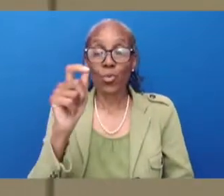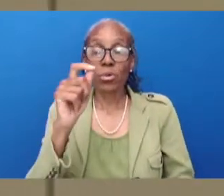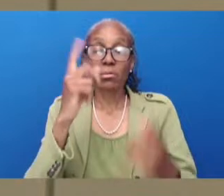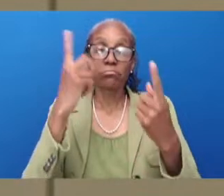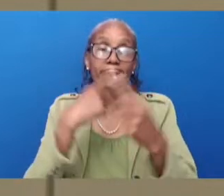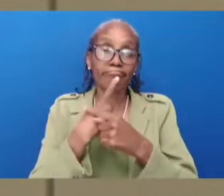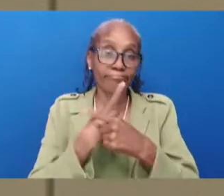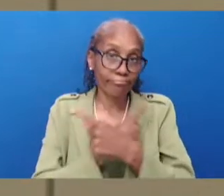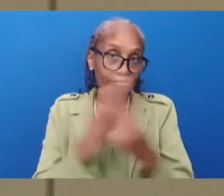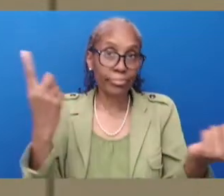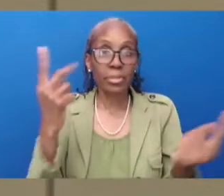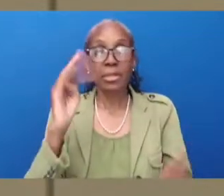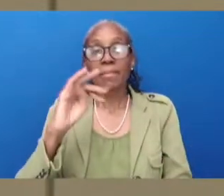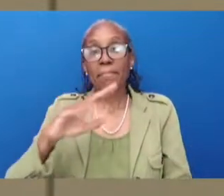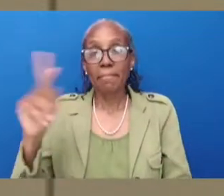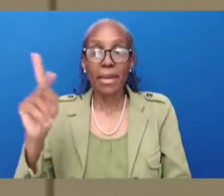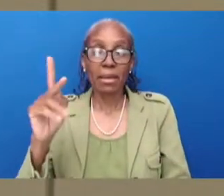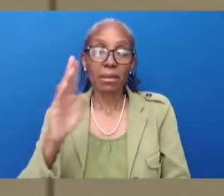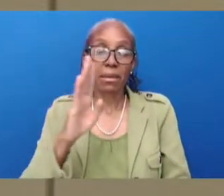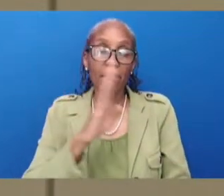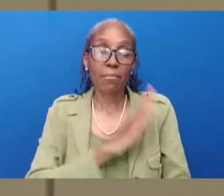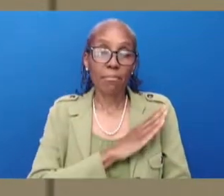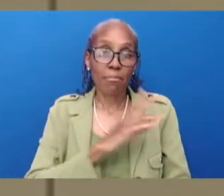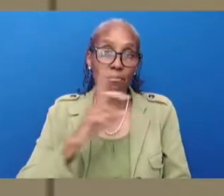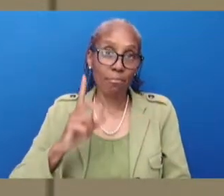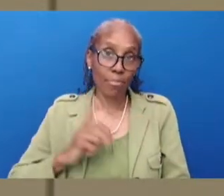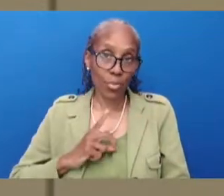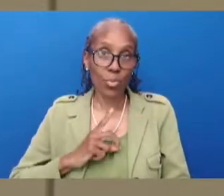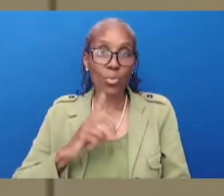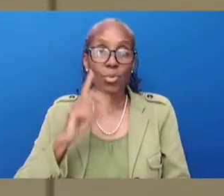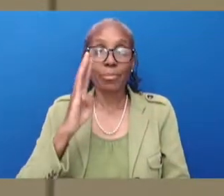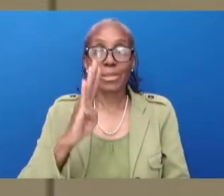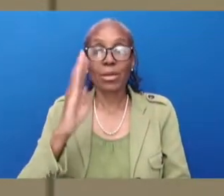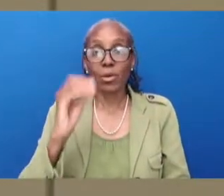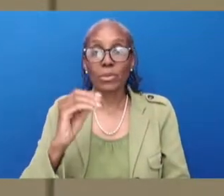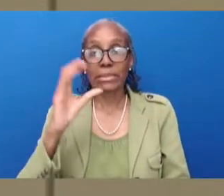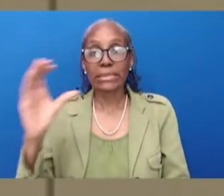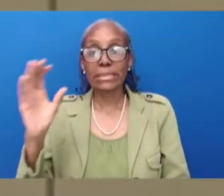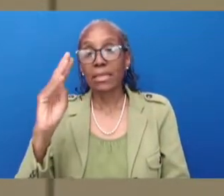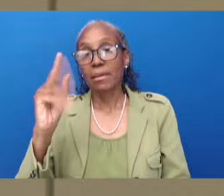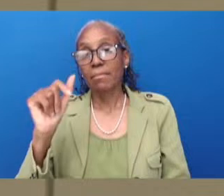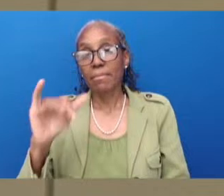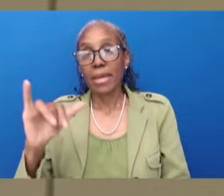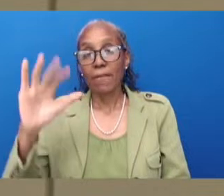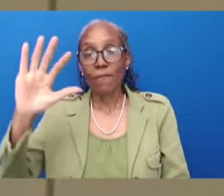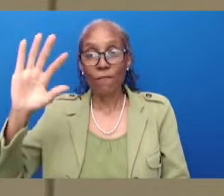CERTIFICATIONS.